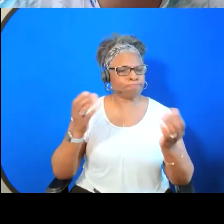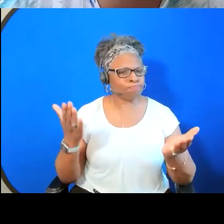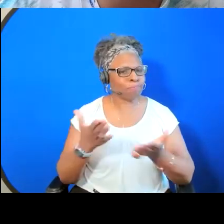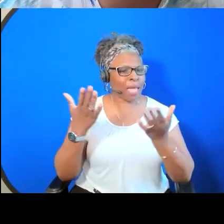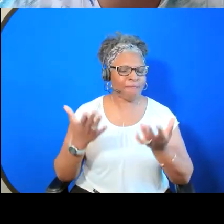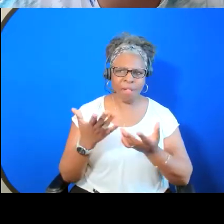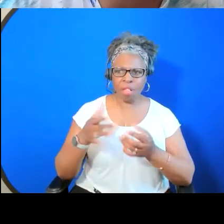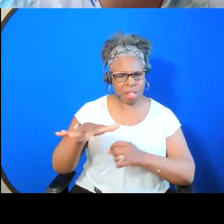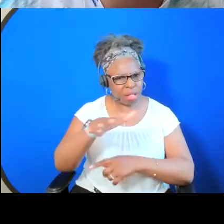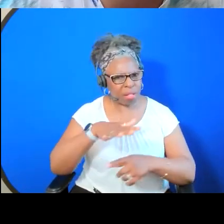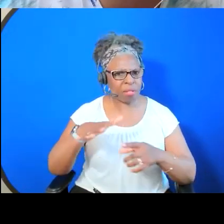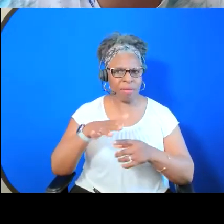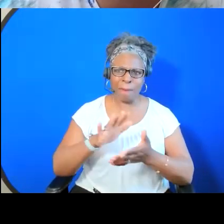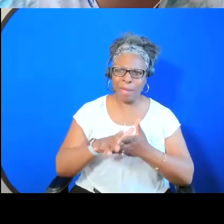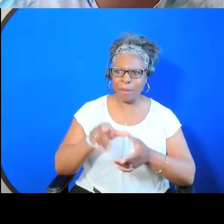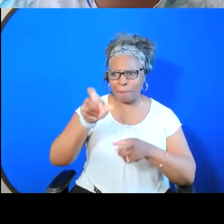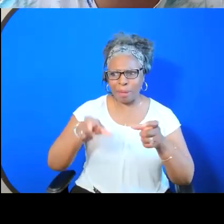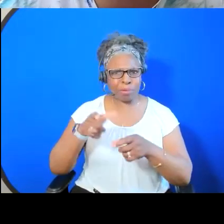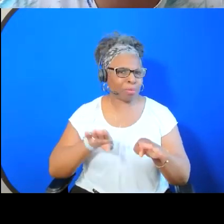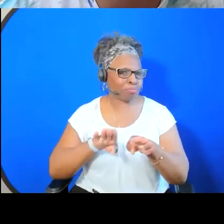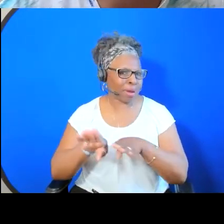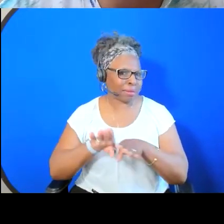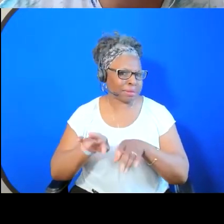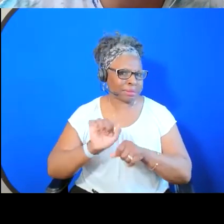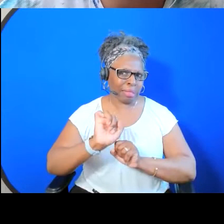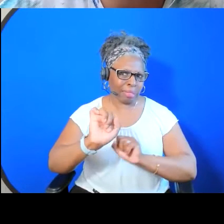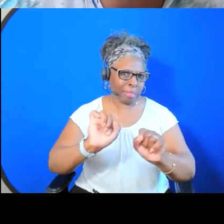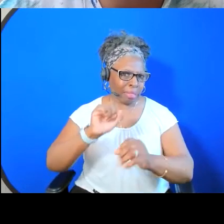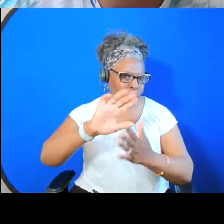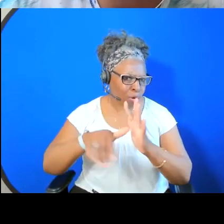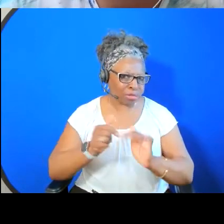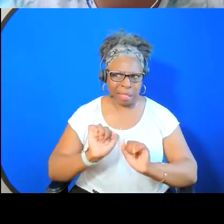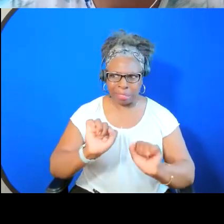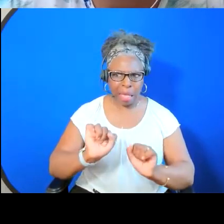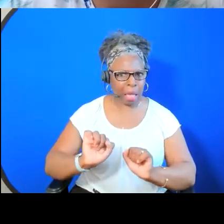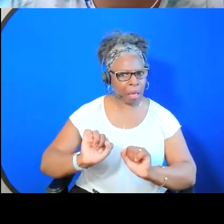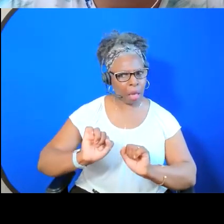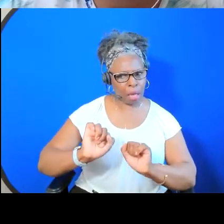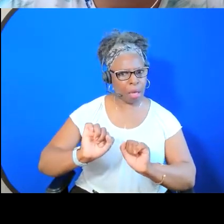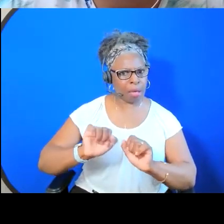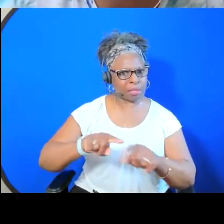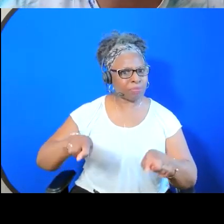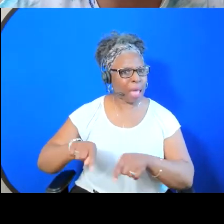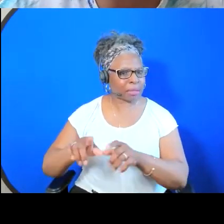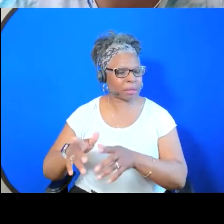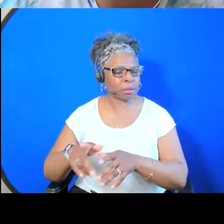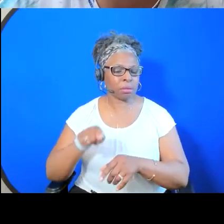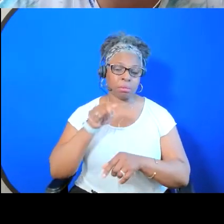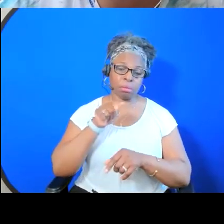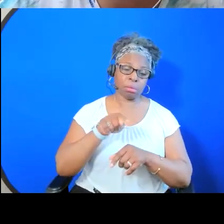to practice democratising in their own spaces. So here, one of these images is actually it's an